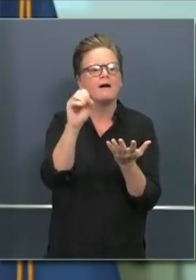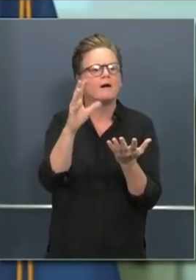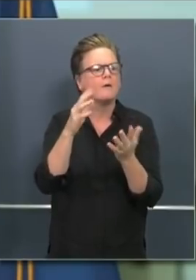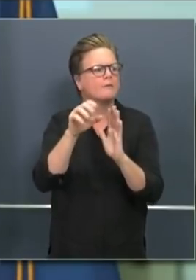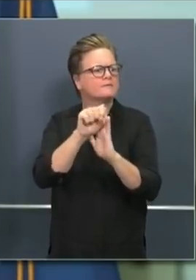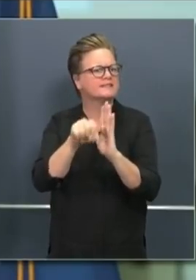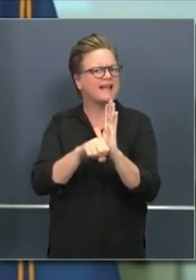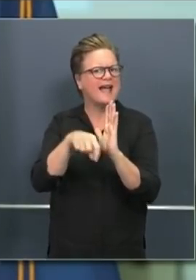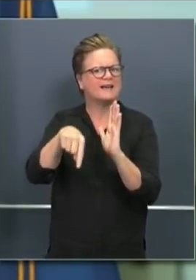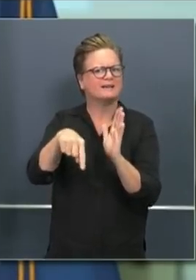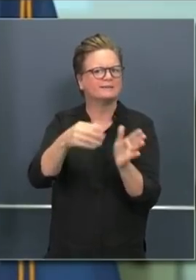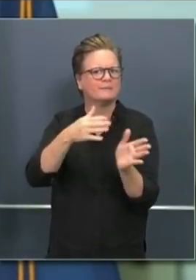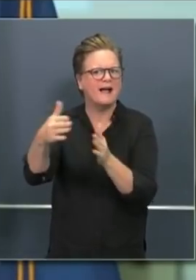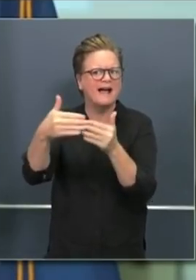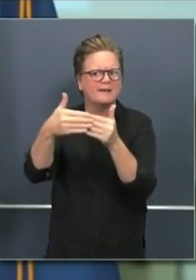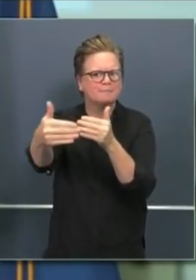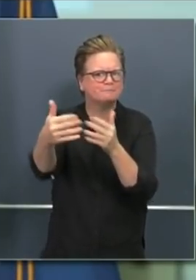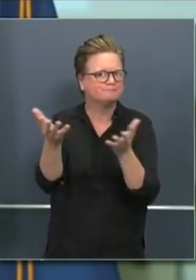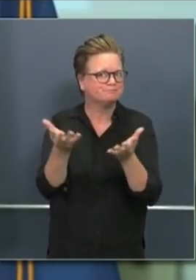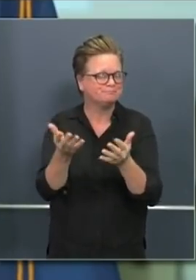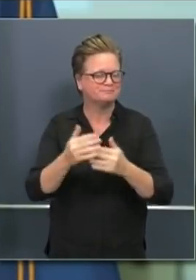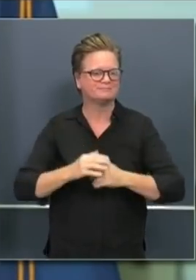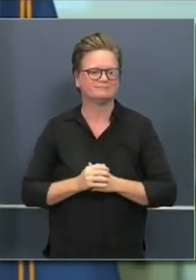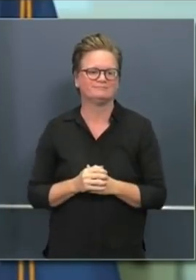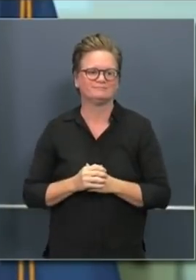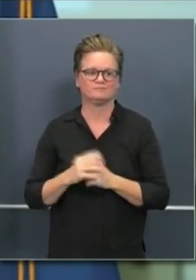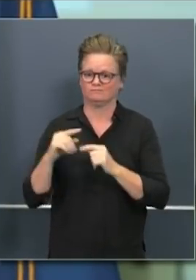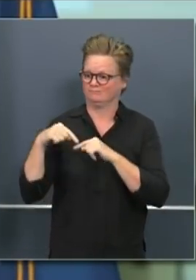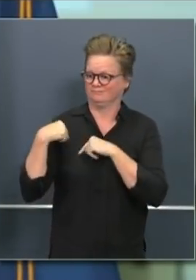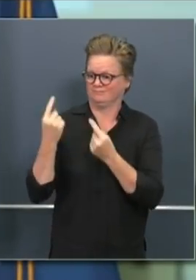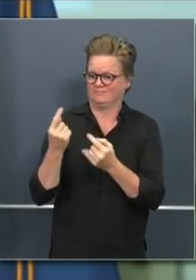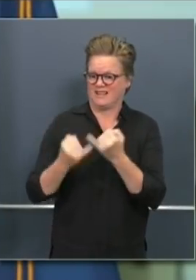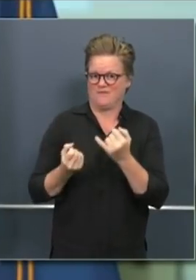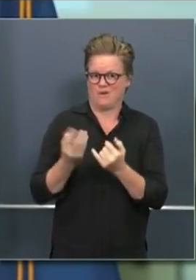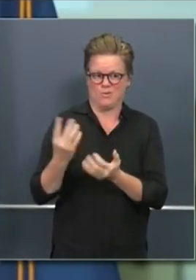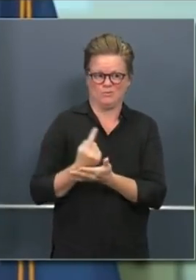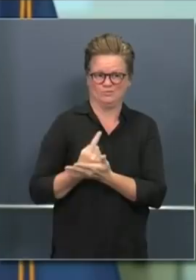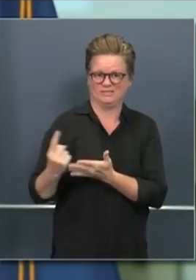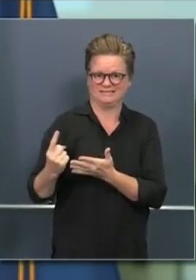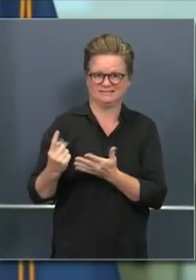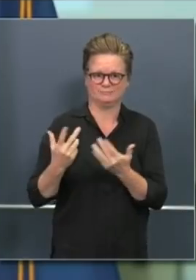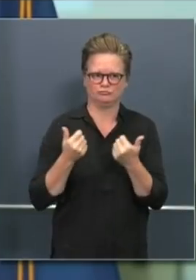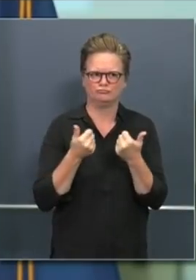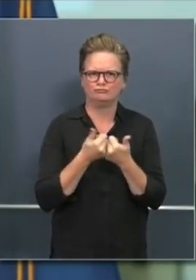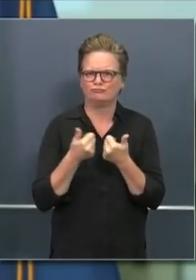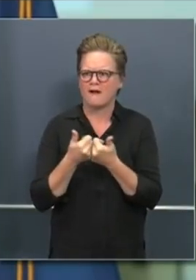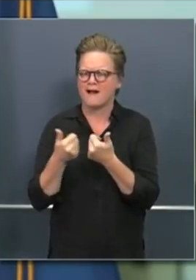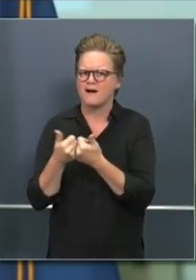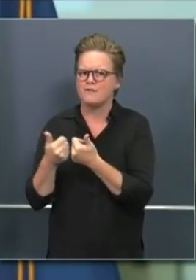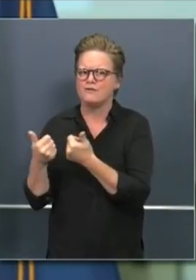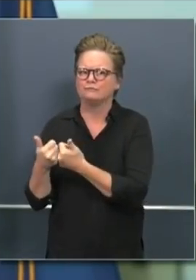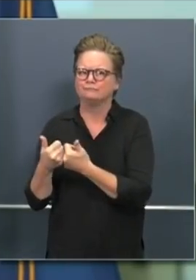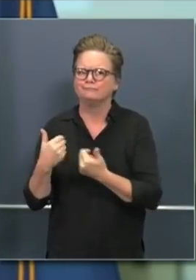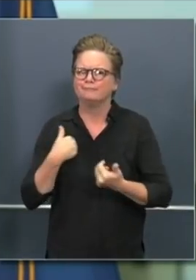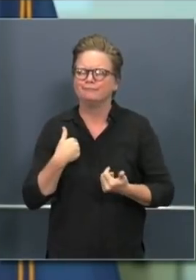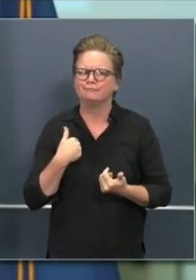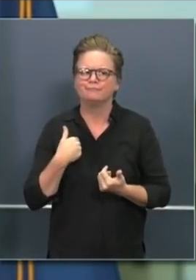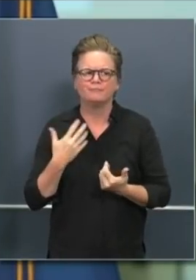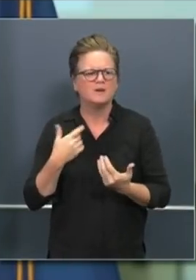I SAY ALL OF THIS MINDFUL THAT THE LAST FEW WEEKS HAVE BEEN CHALLENGING. THE LAST FEW WEEKS HAVE CHANGED